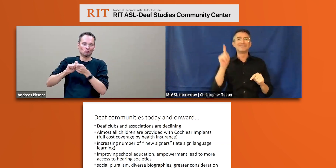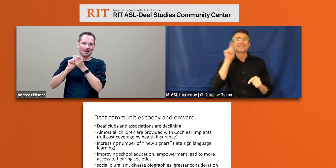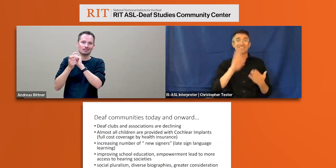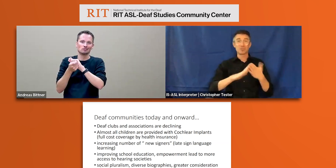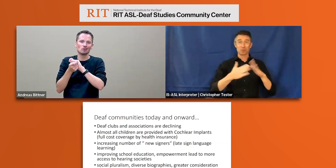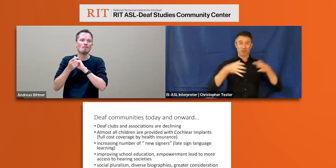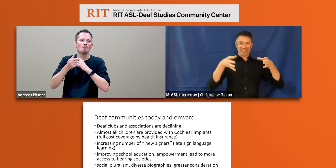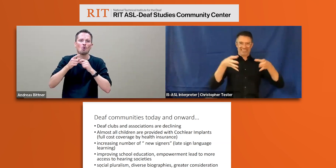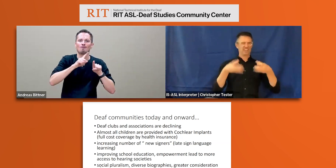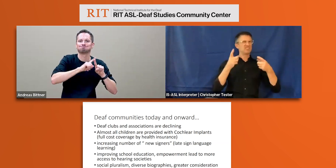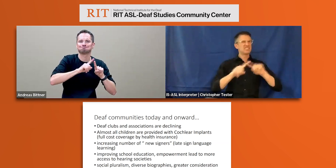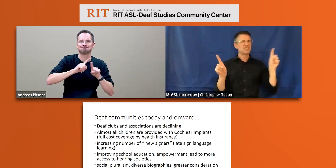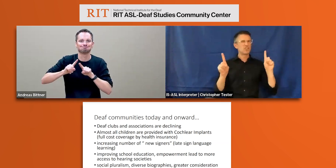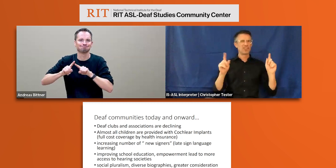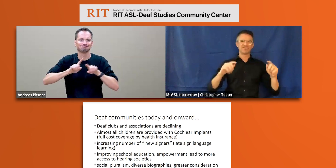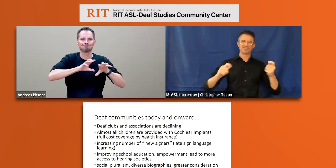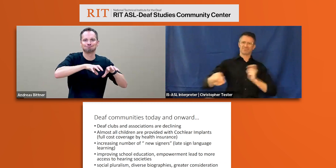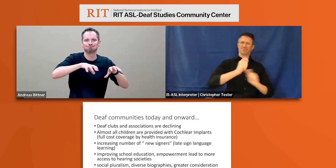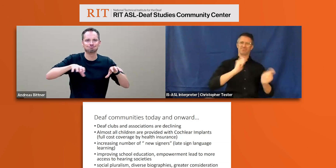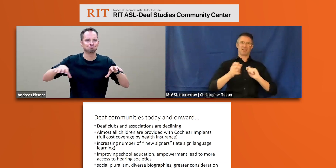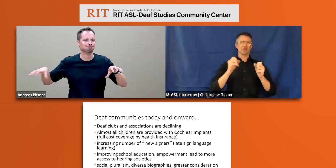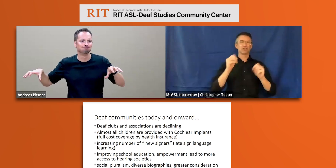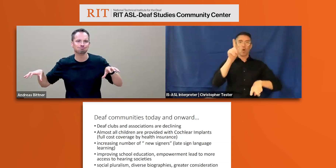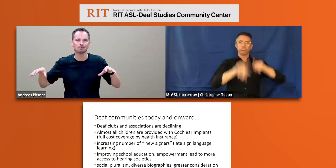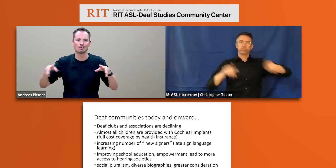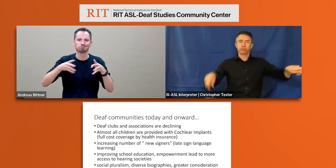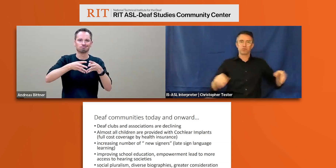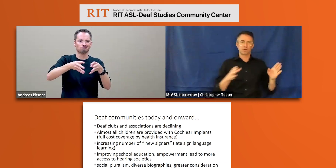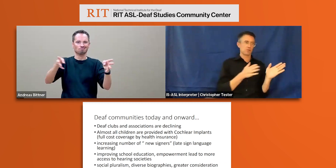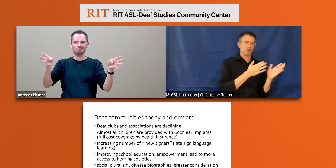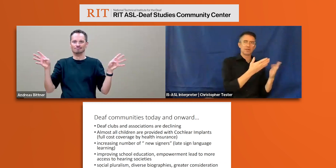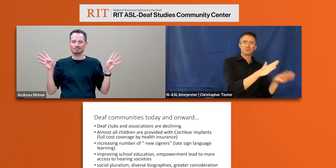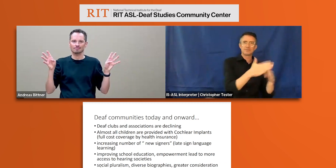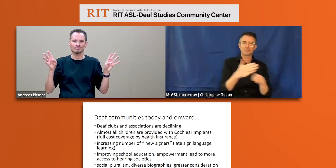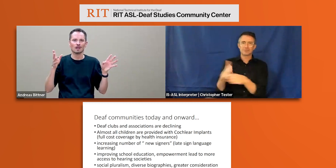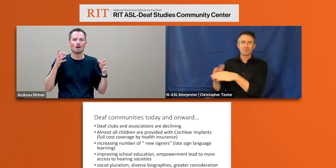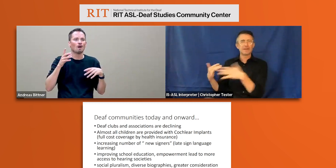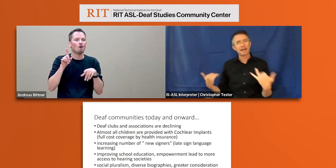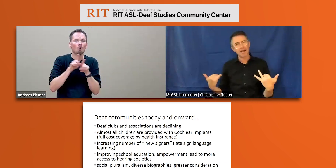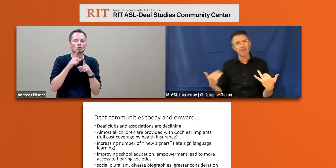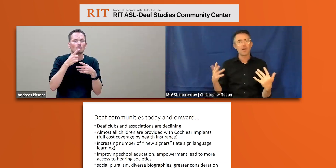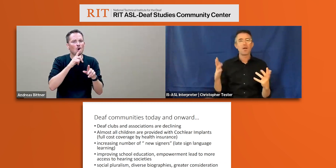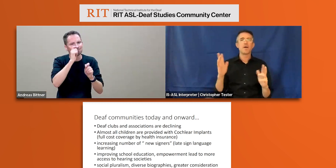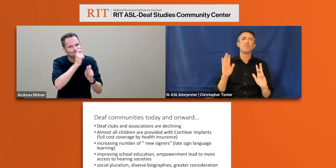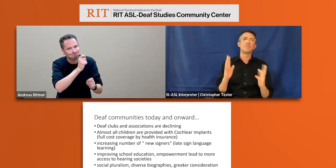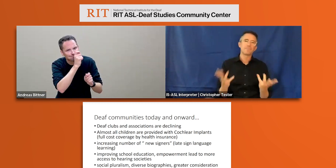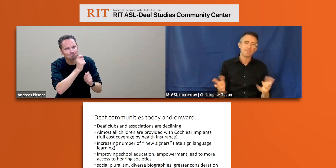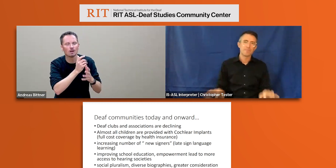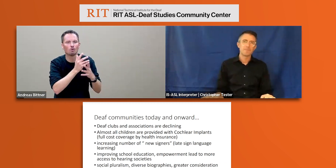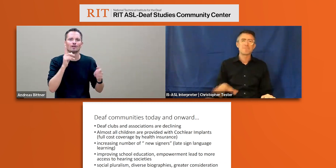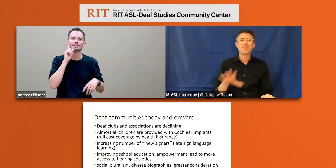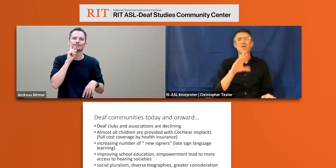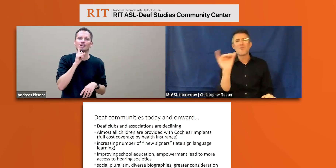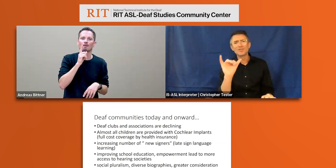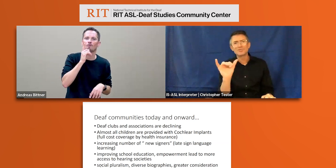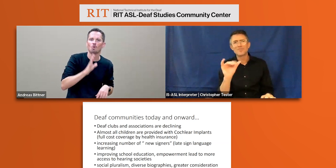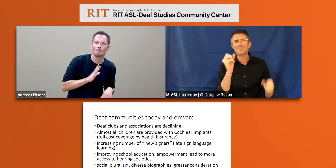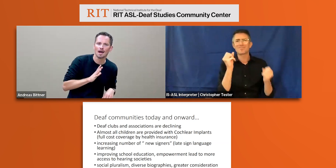and, in general, the country is more open... but there is still a lot of division.